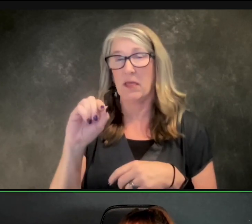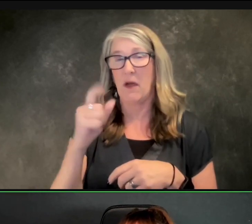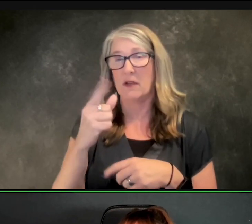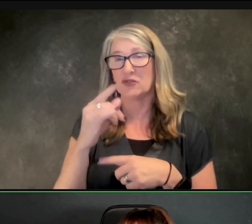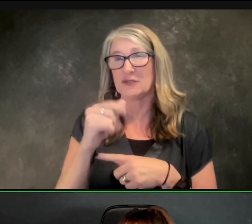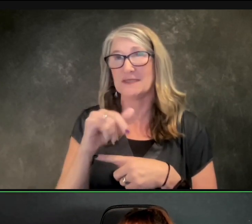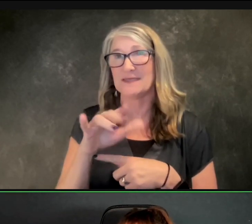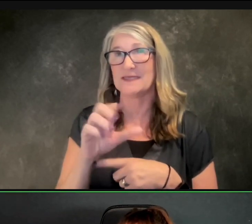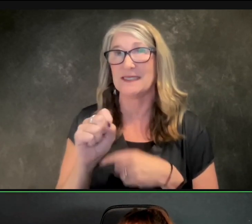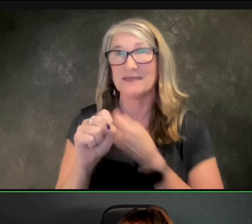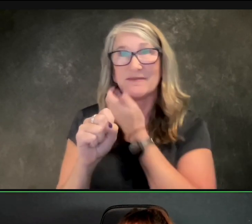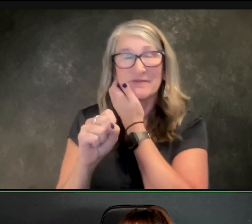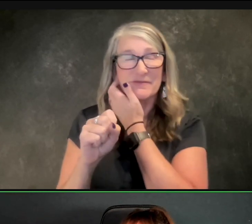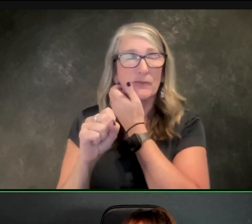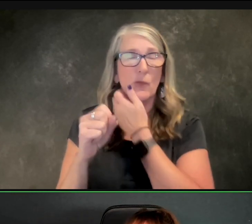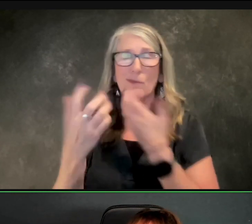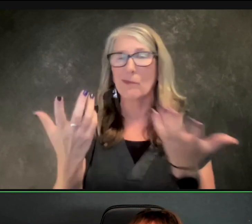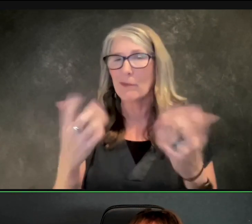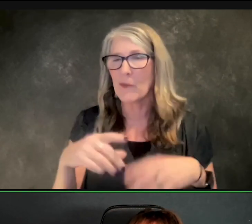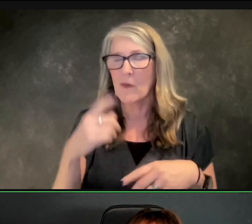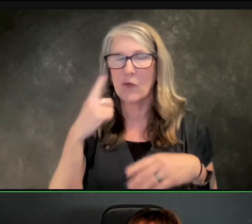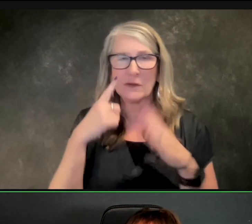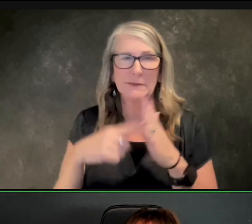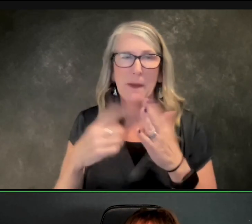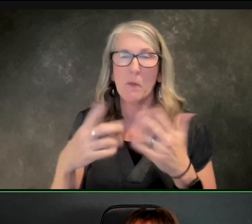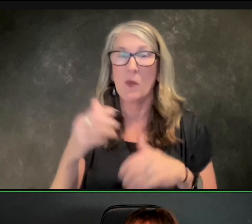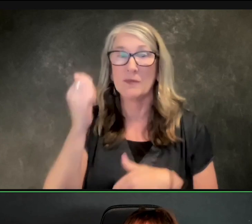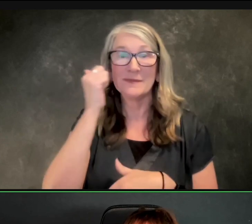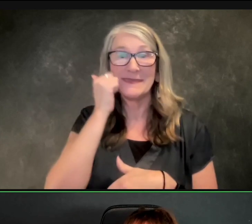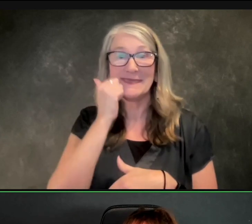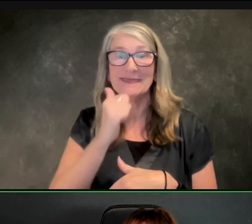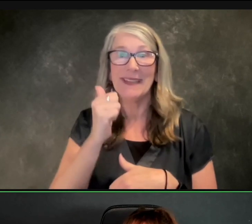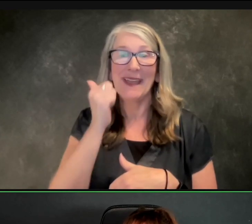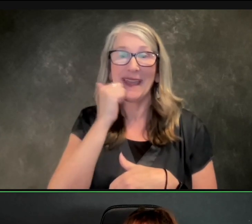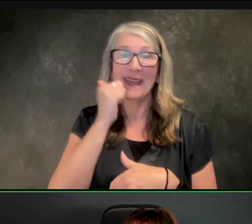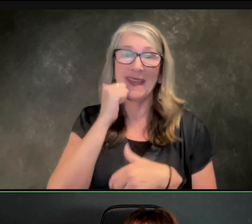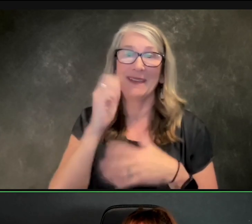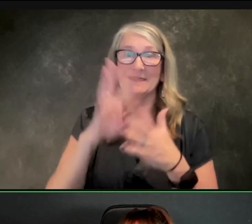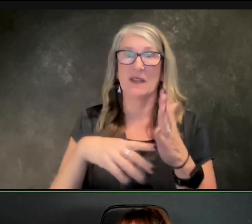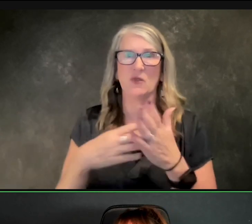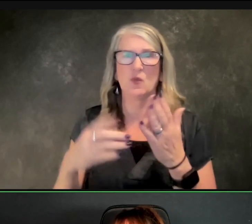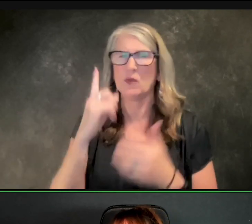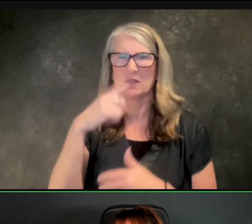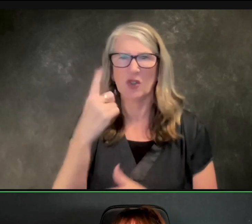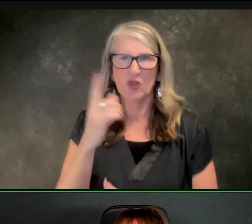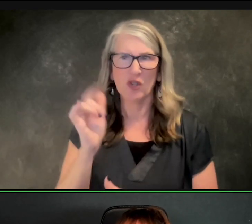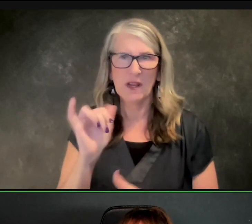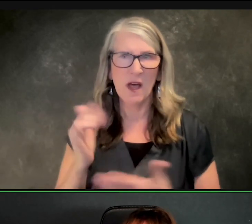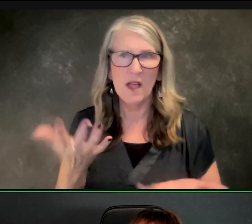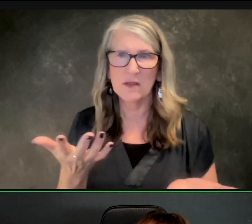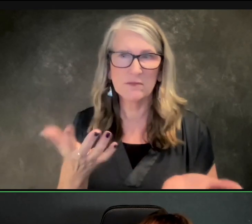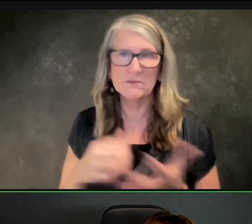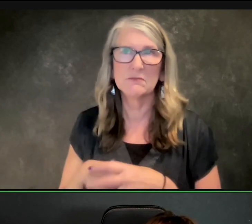The prephase and the planning phase is where you really look into those logistics.